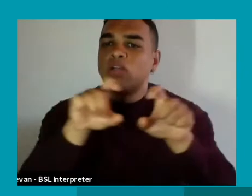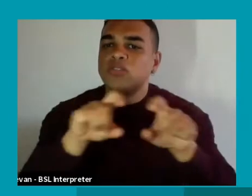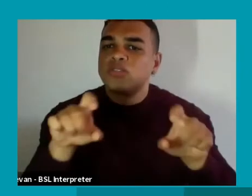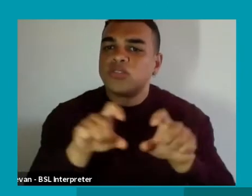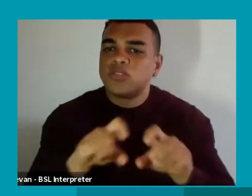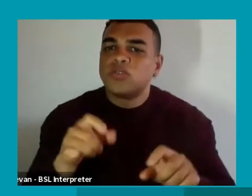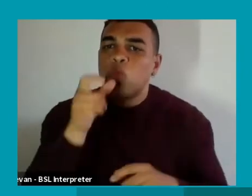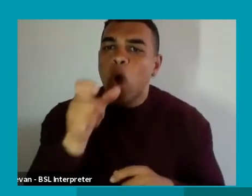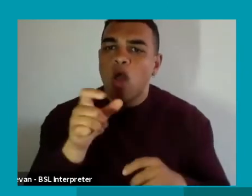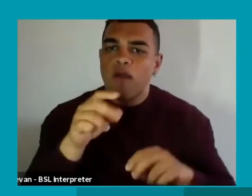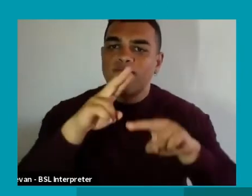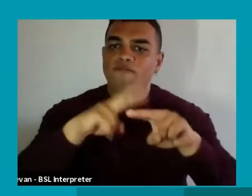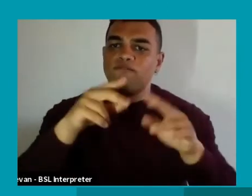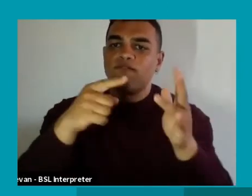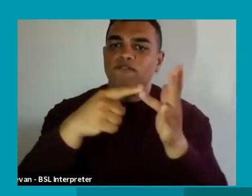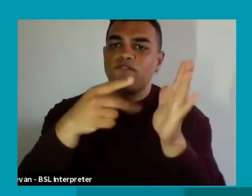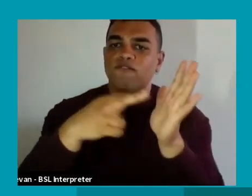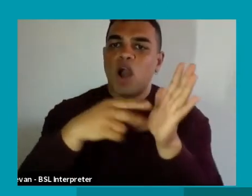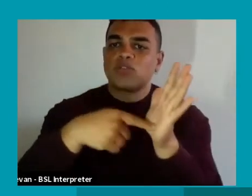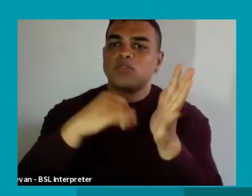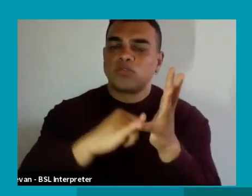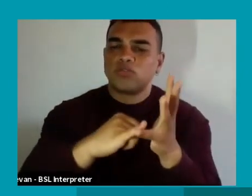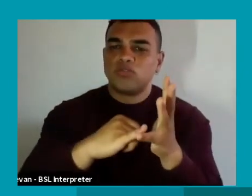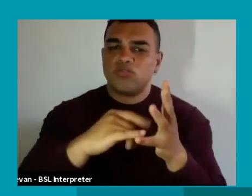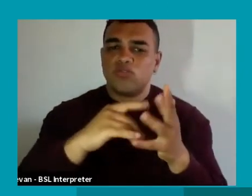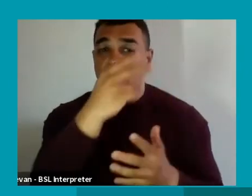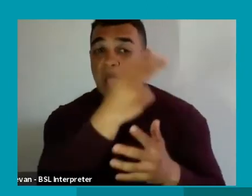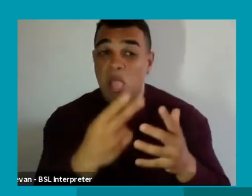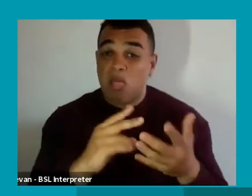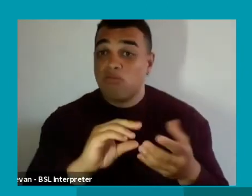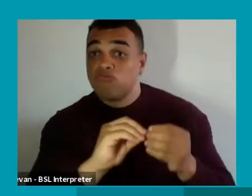Simple, straight to the point, 'cause otherwise you'll confuse the ATS.